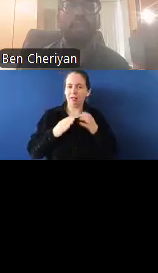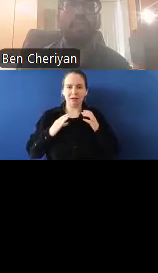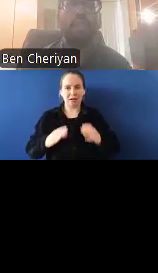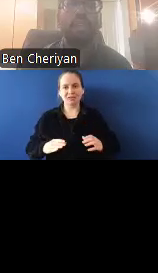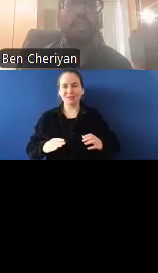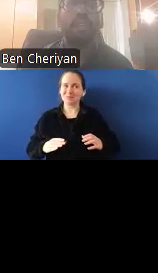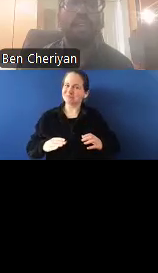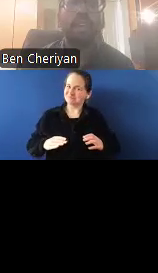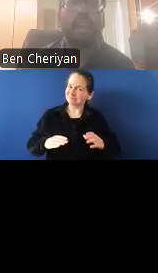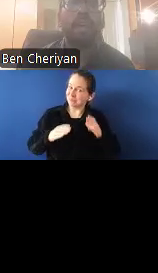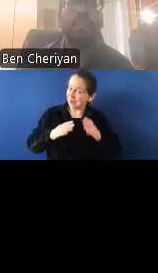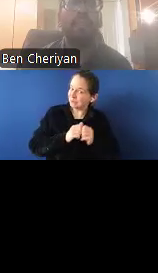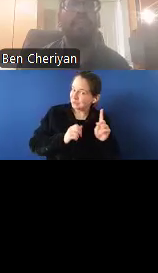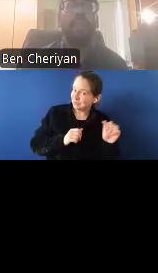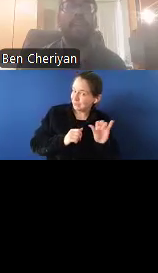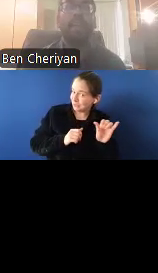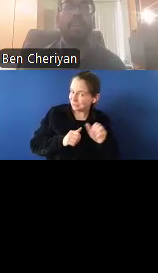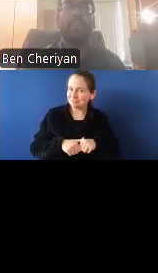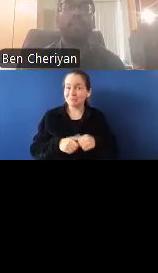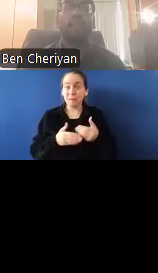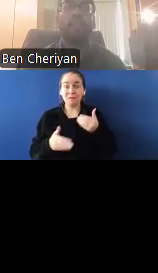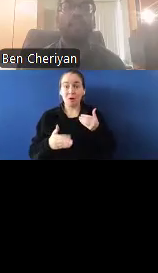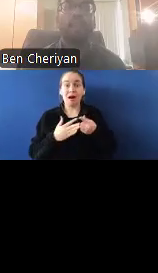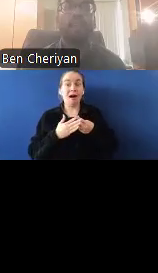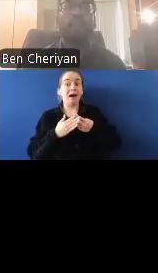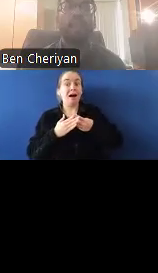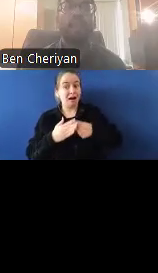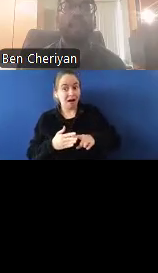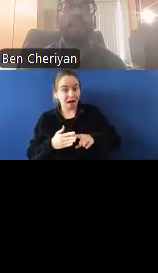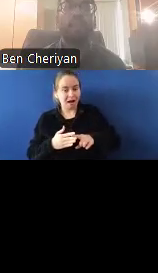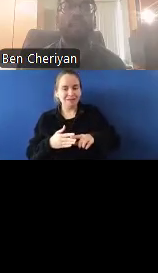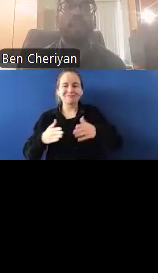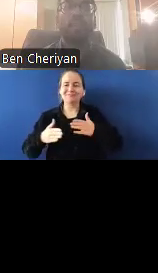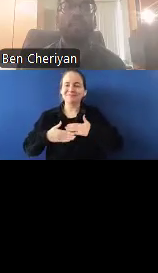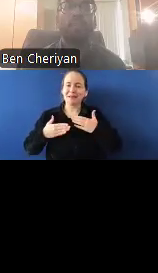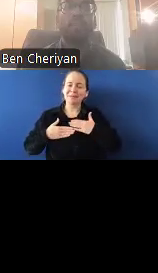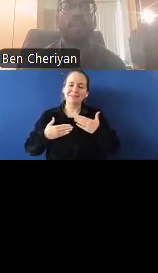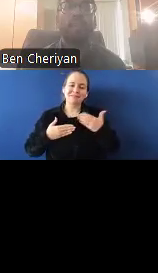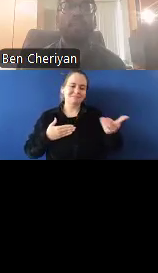with disabilities. But before that, we are happy to have our partners at the Employment Training